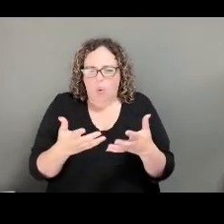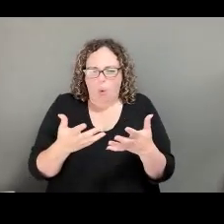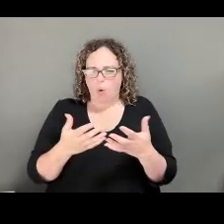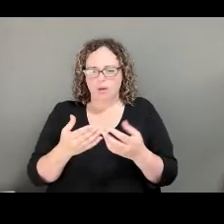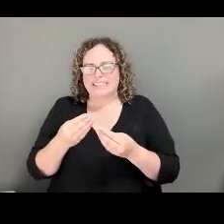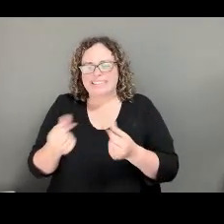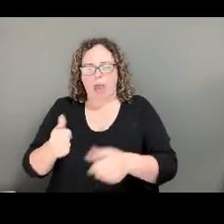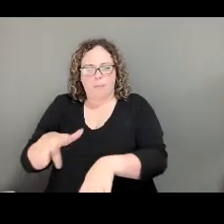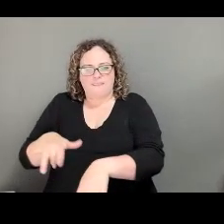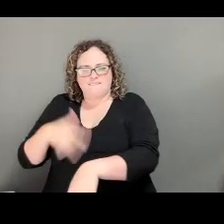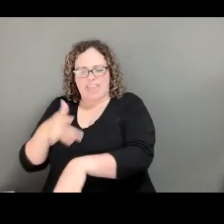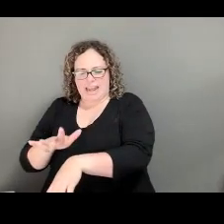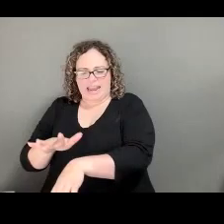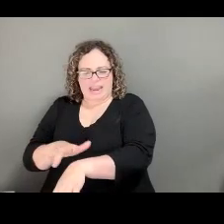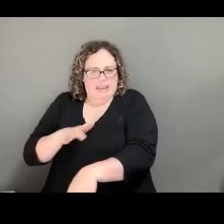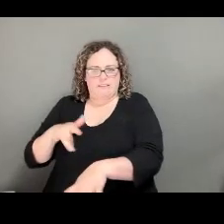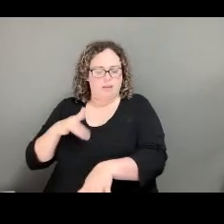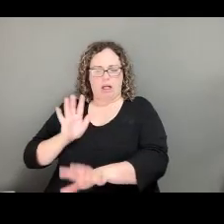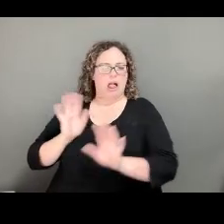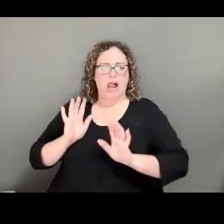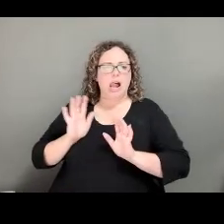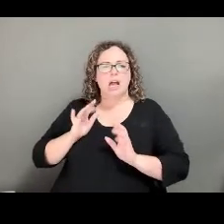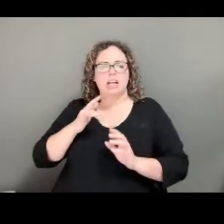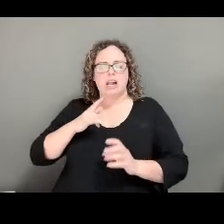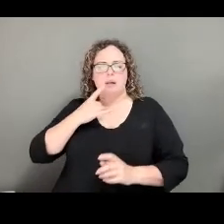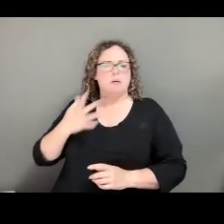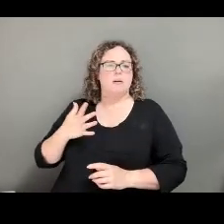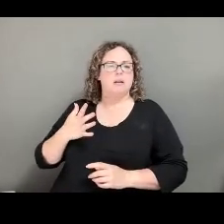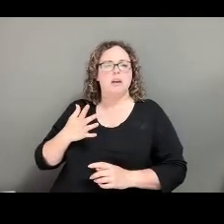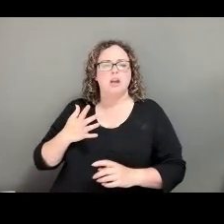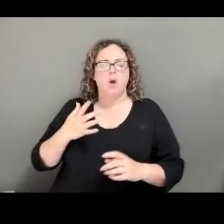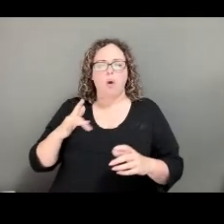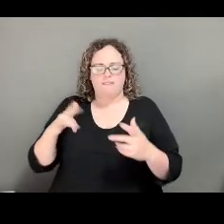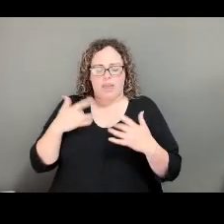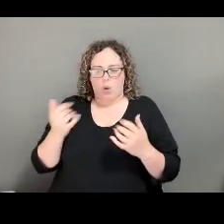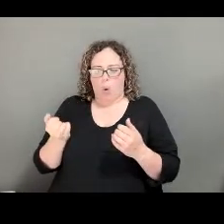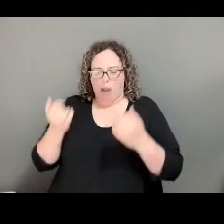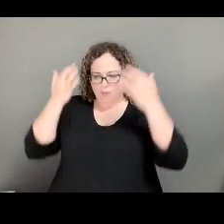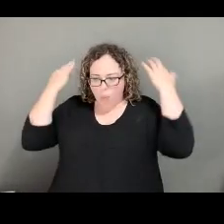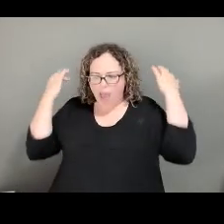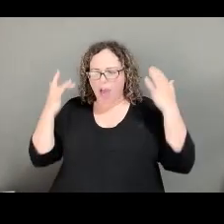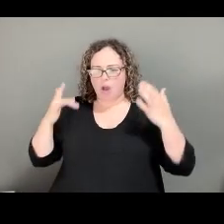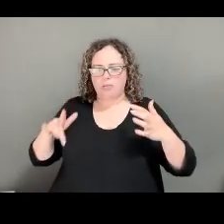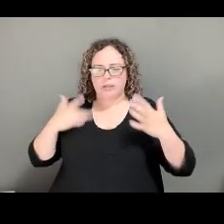that can actually cause sensory overload and perhaps even, a meltdown, which is different to a tantrum.